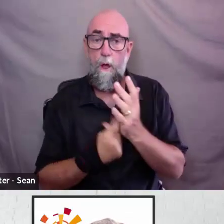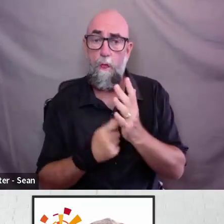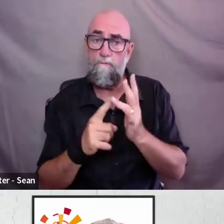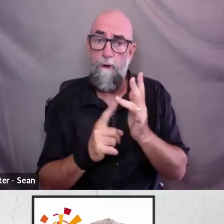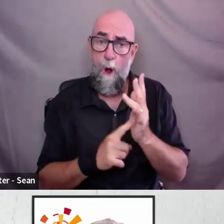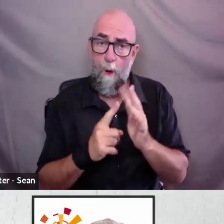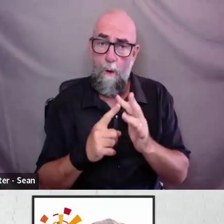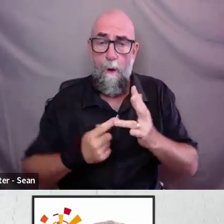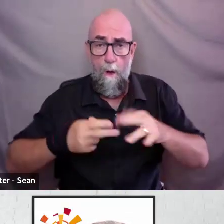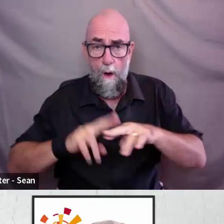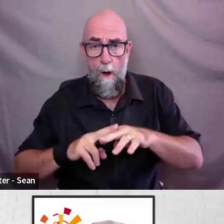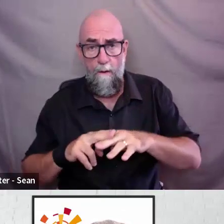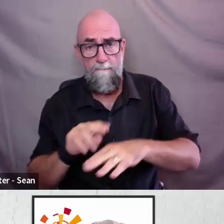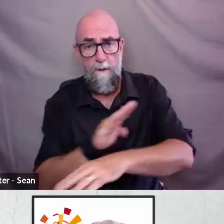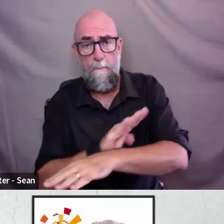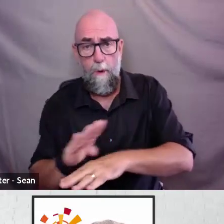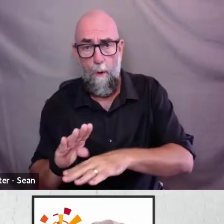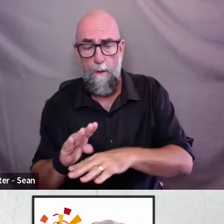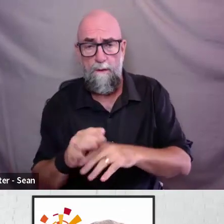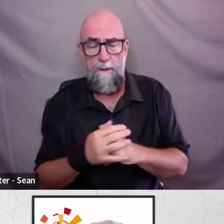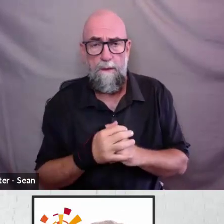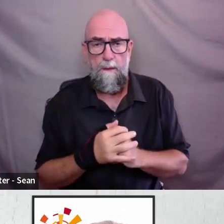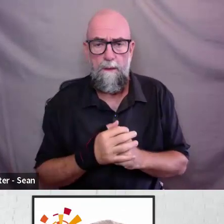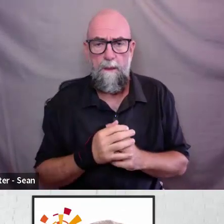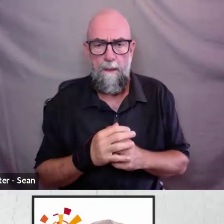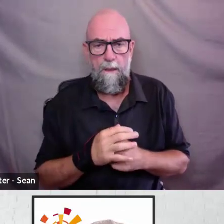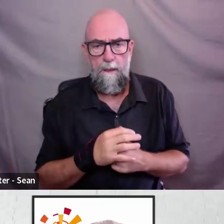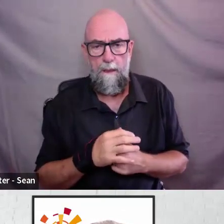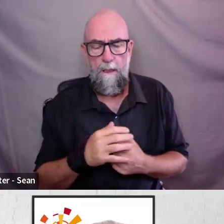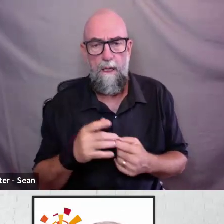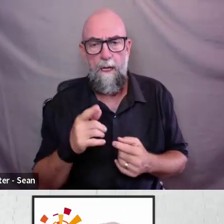it is the most boring thing, if you want to lose friends or conversations with